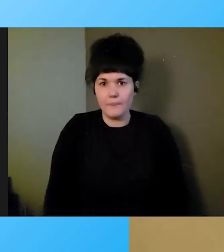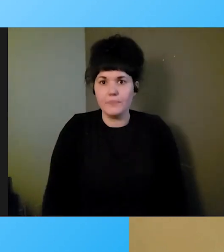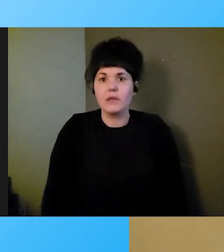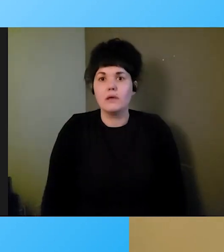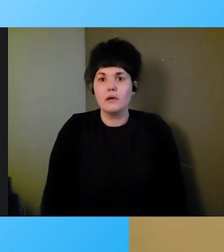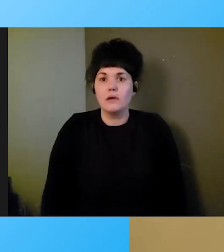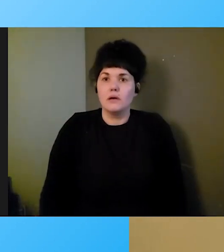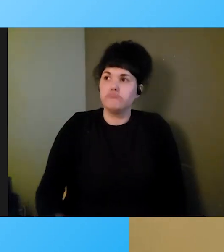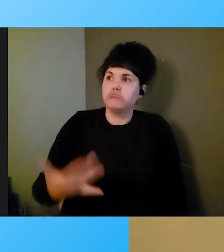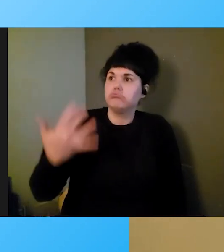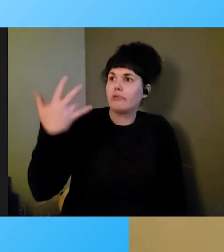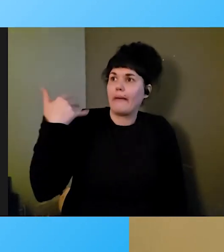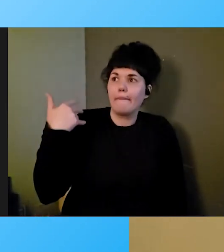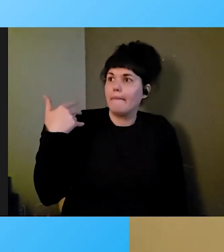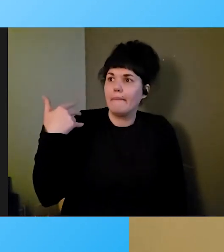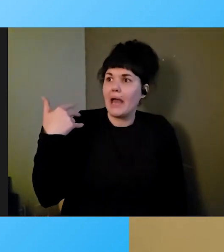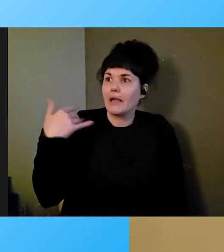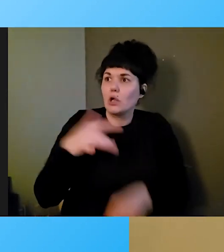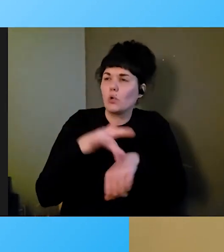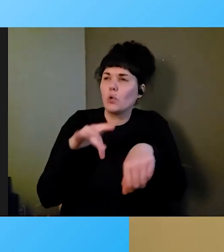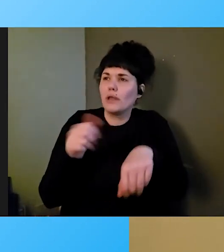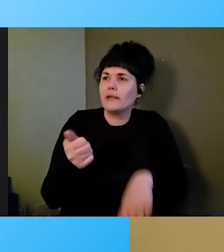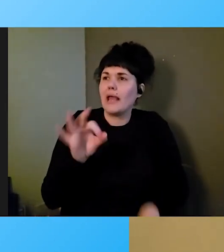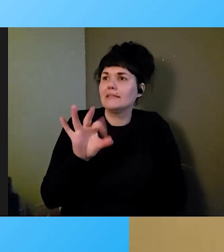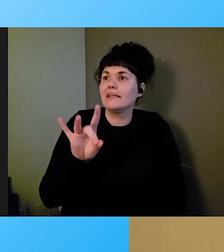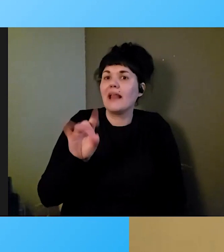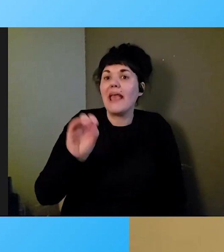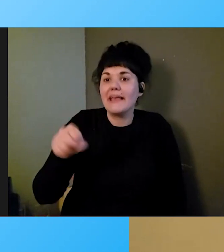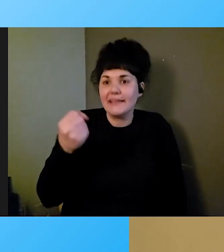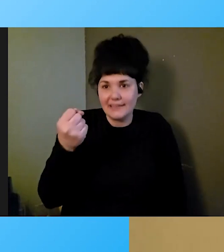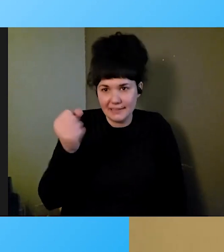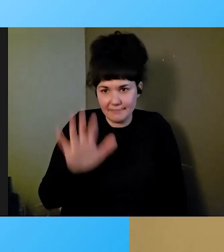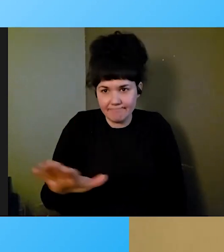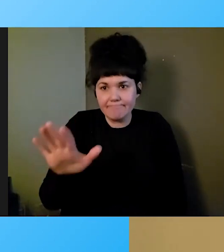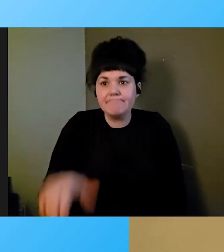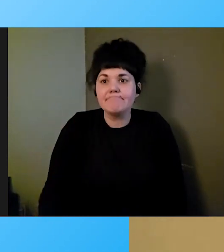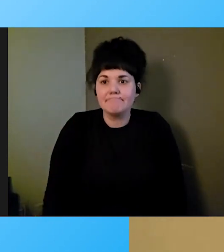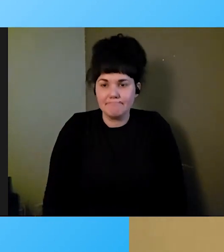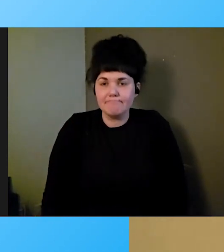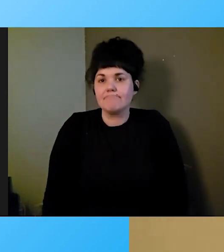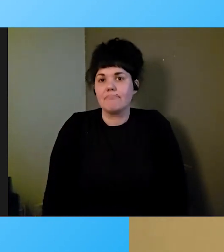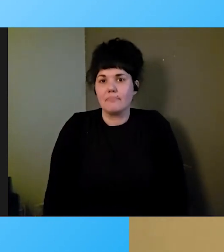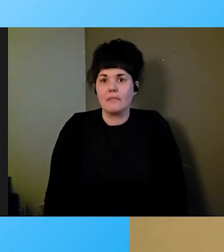back in the early 1980s. Early